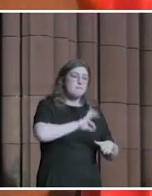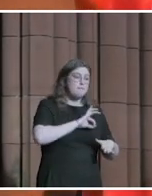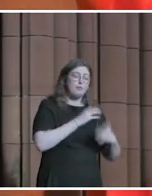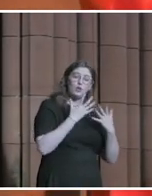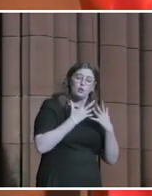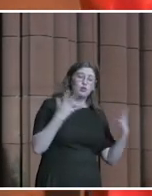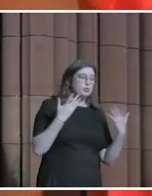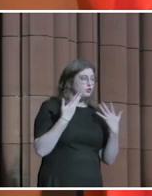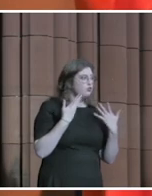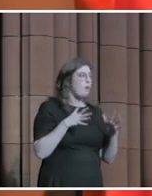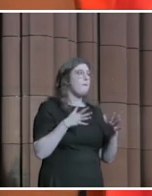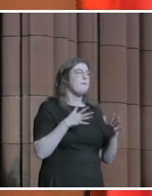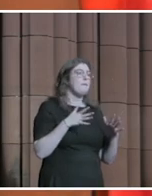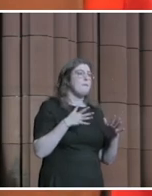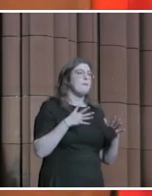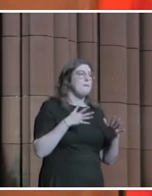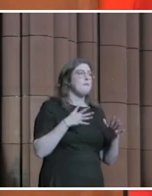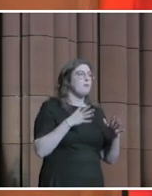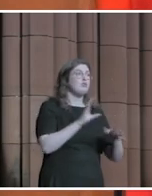from taking this notion of resilience to heart.